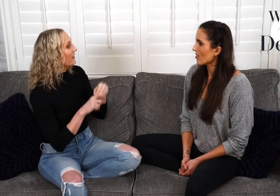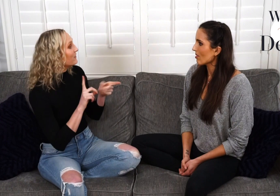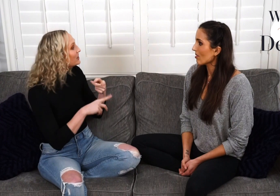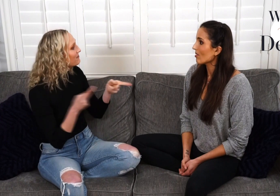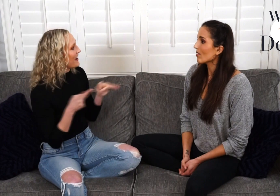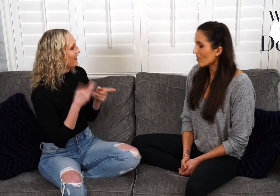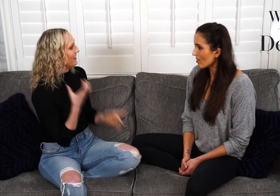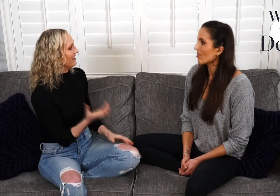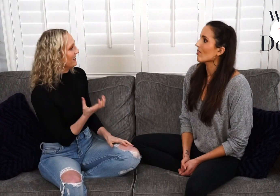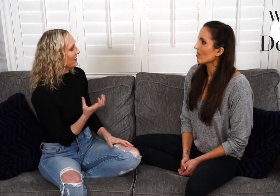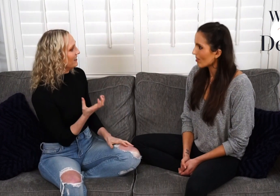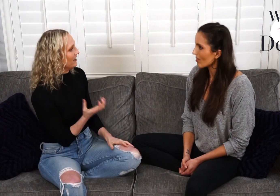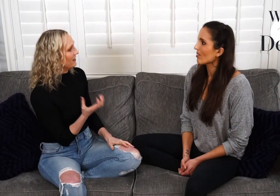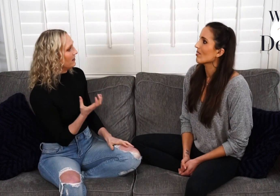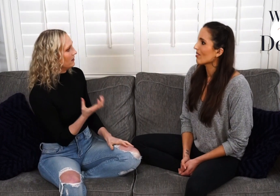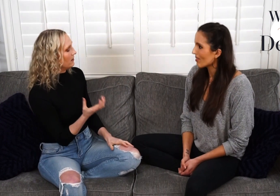this culture in the first place.